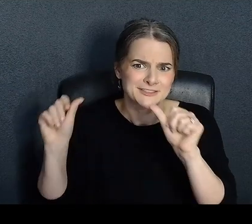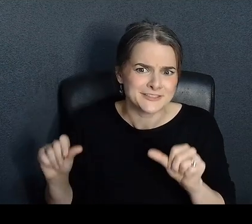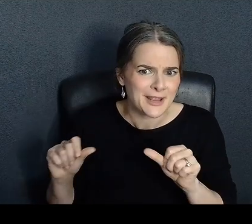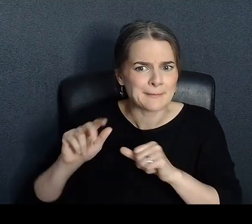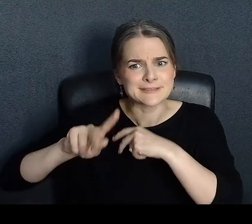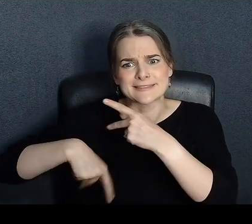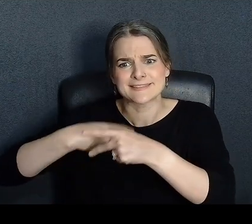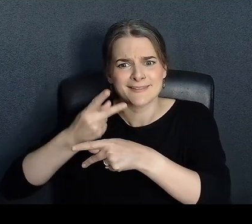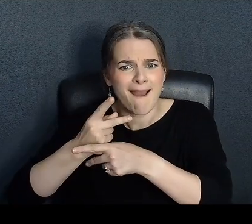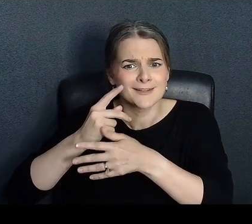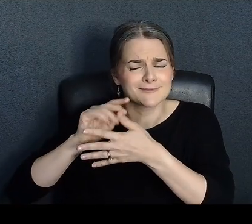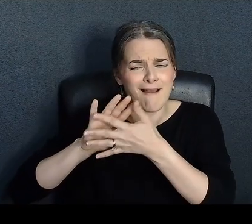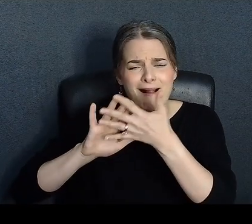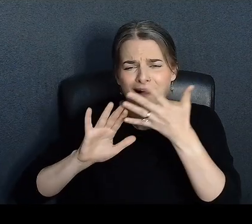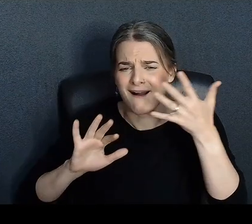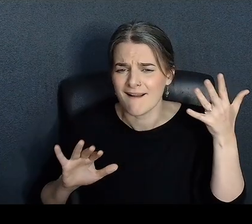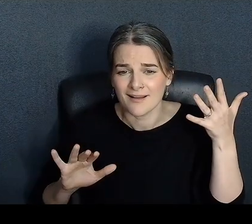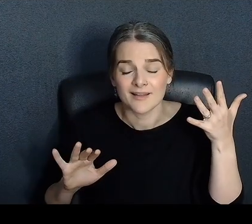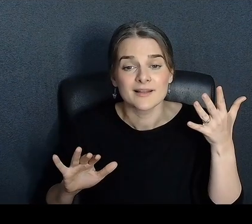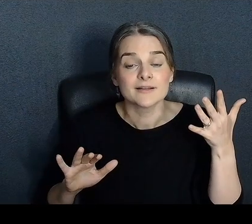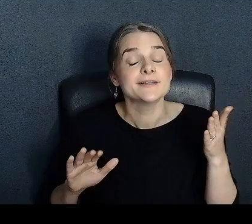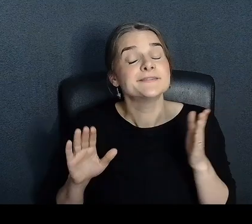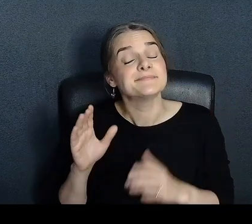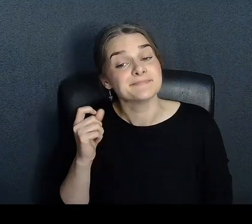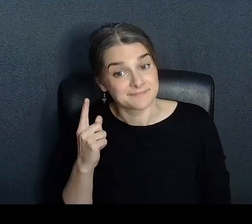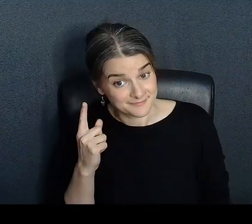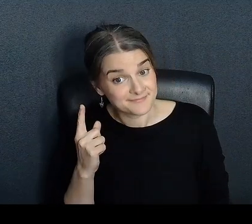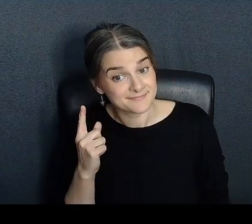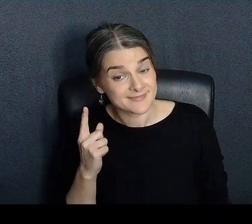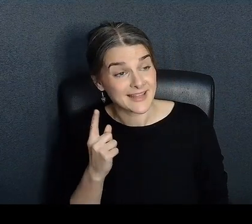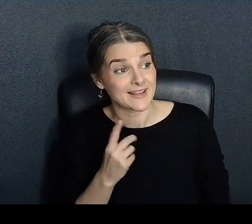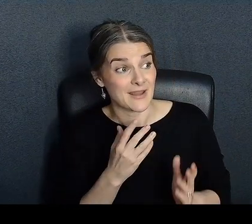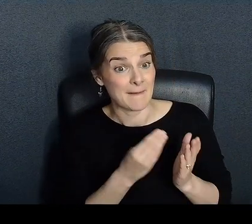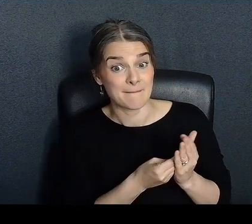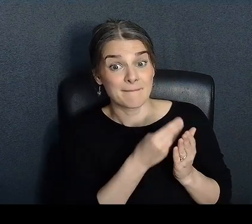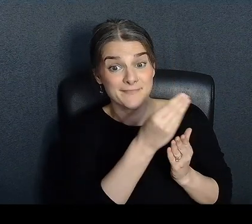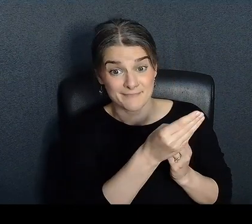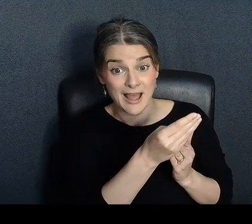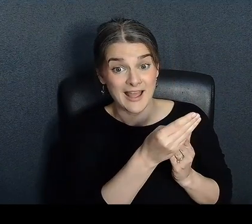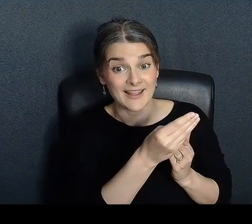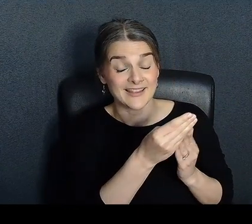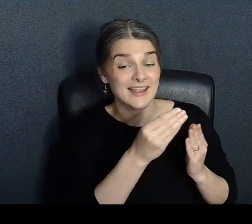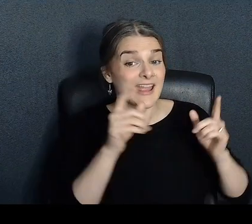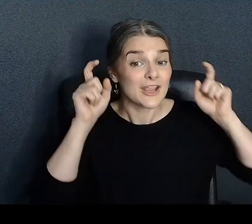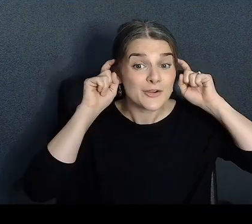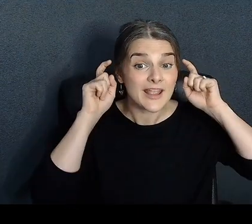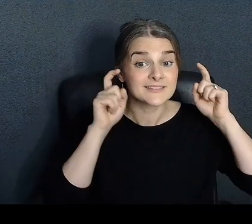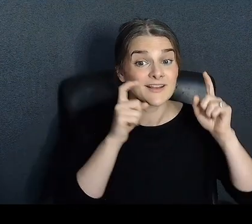They're also less expensive than your hearing aids that would be prescribed.